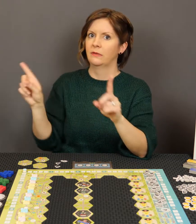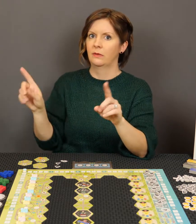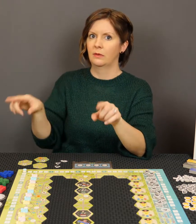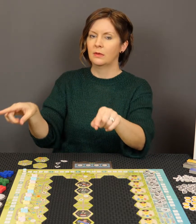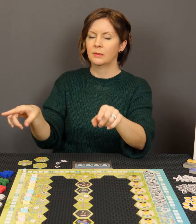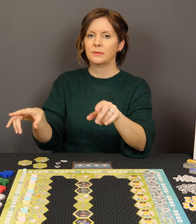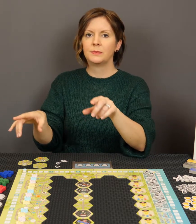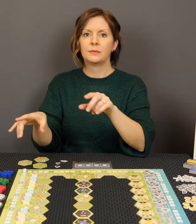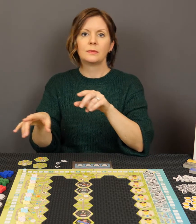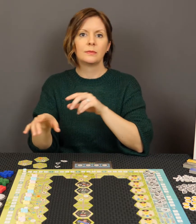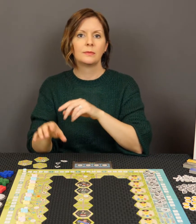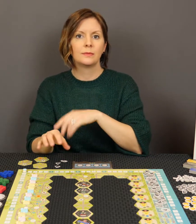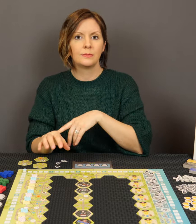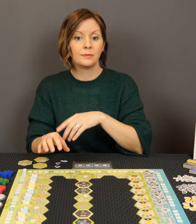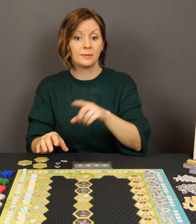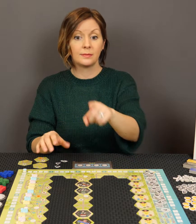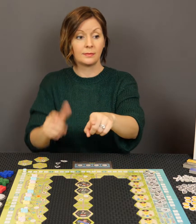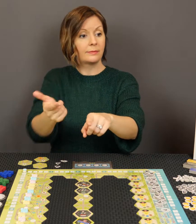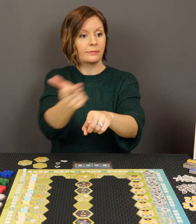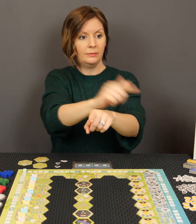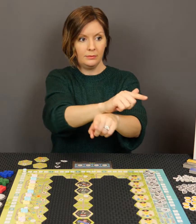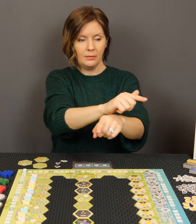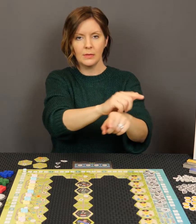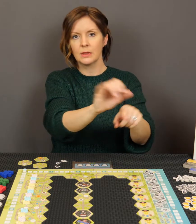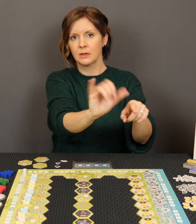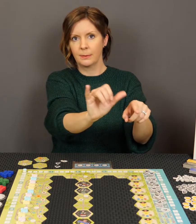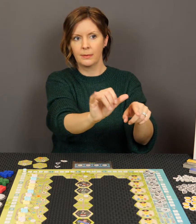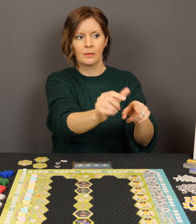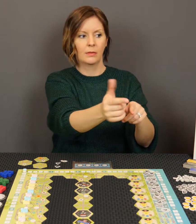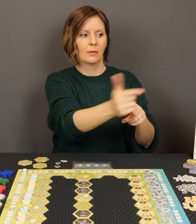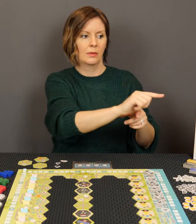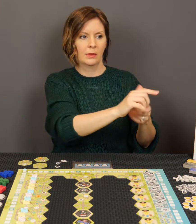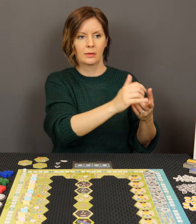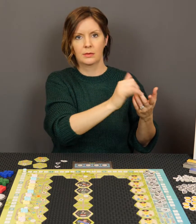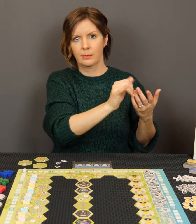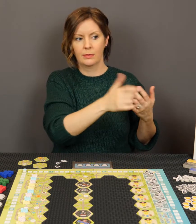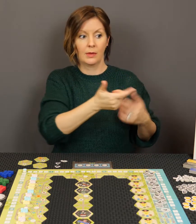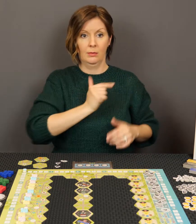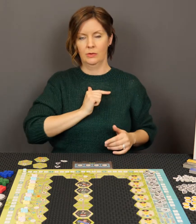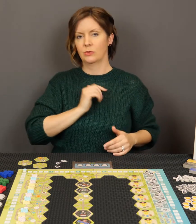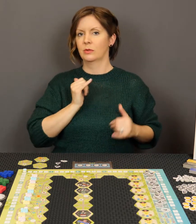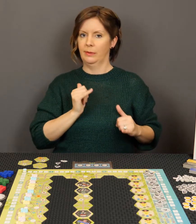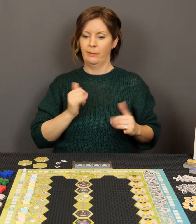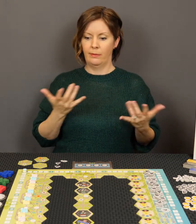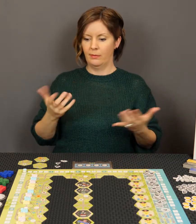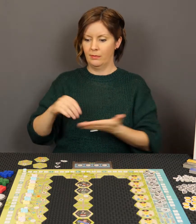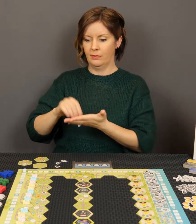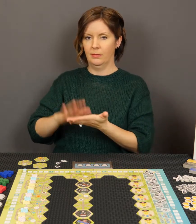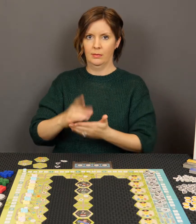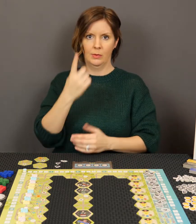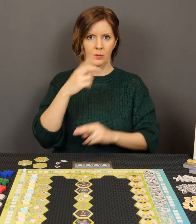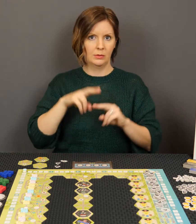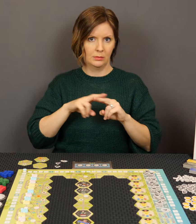It has to be different spots. The next person does the same, the next person, and so on.